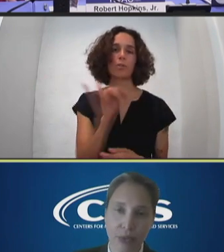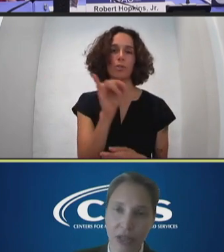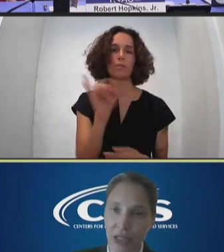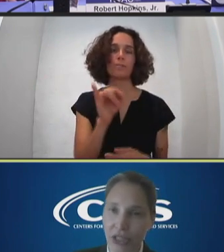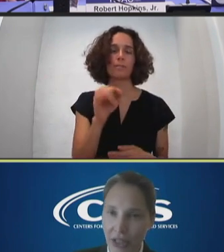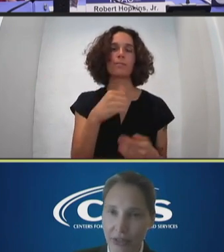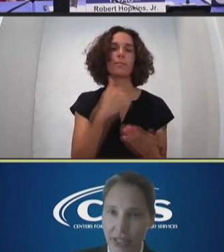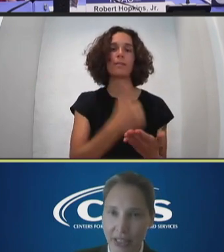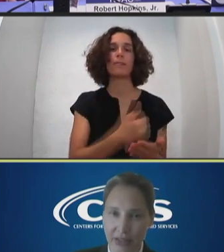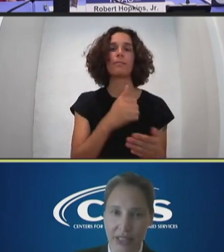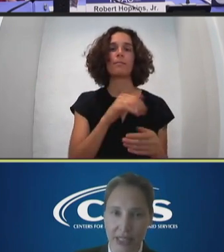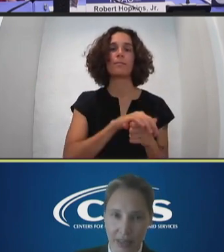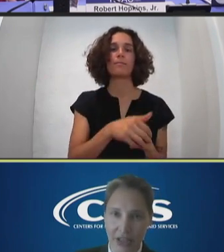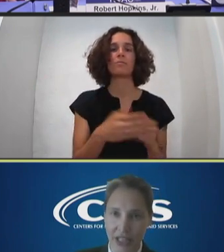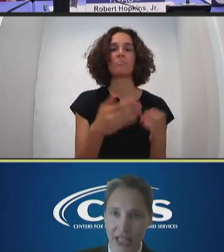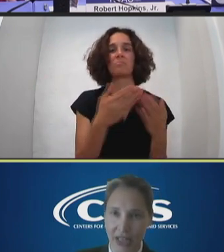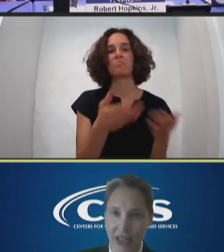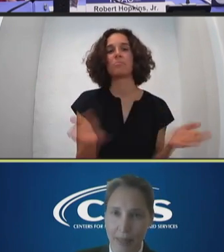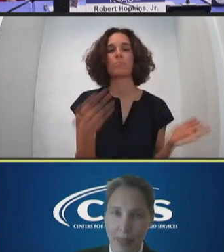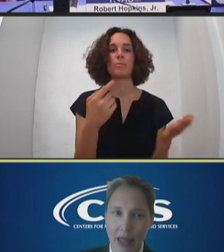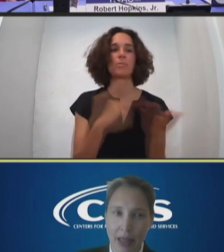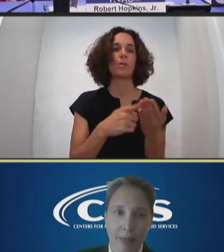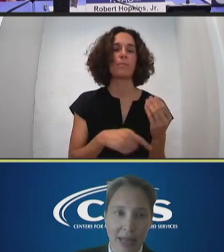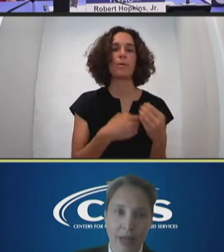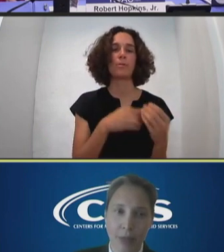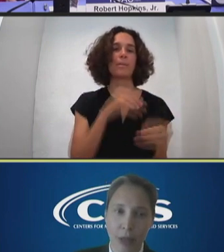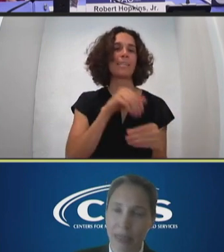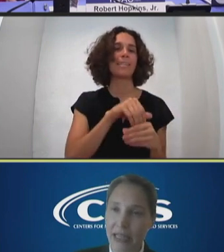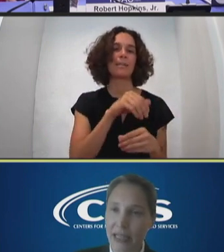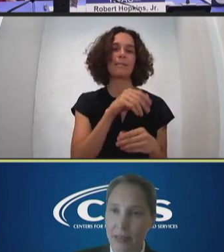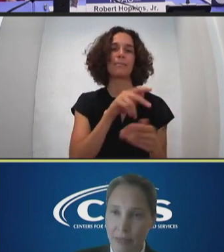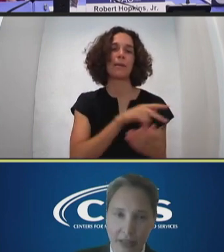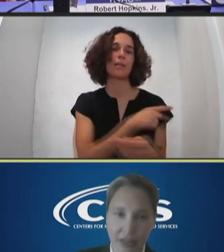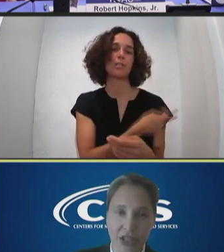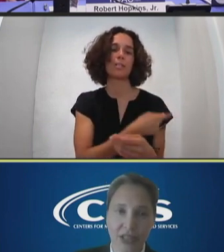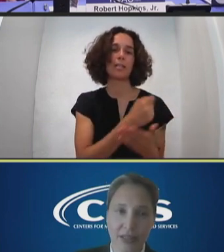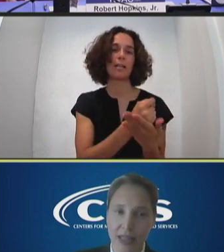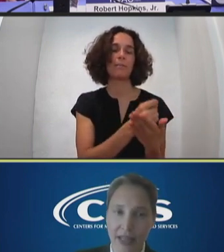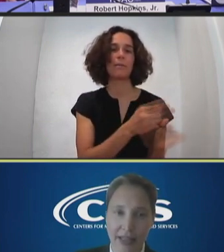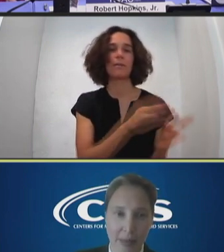what you can generally think of is inpatient care. Medicare Part B is medical insurance. And it helps